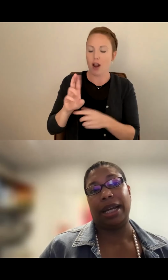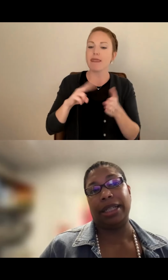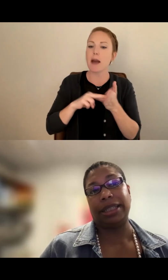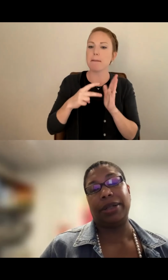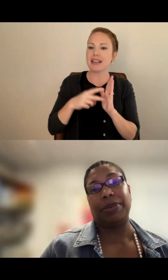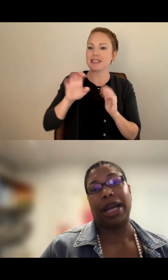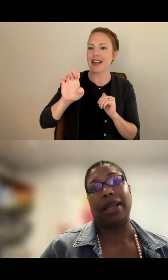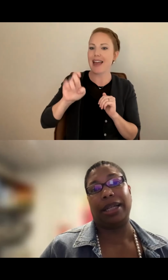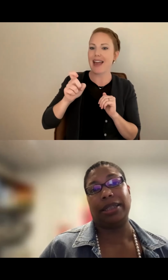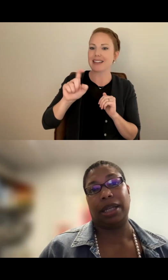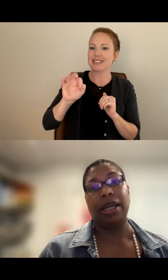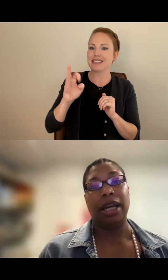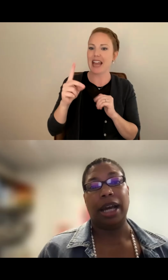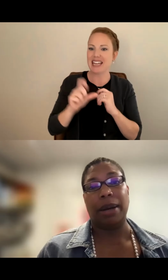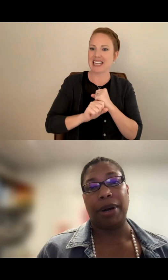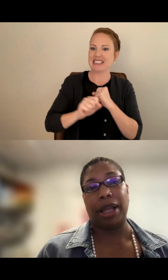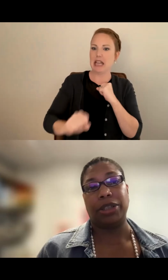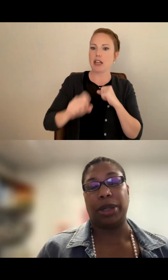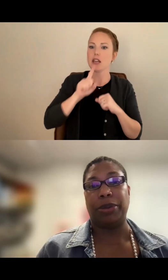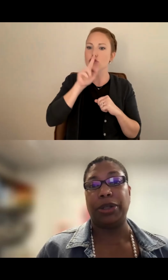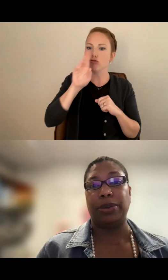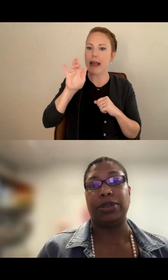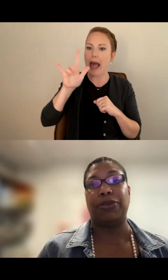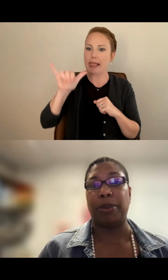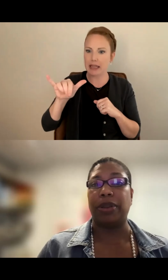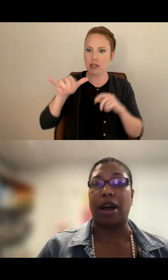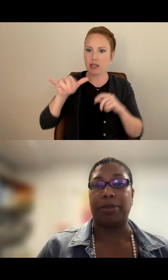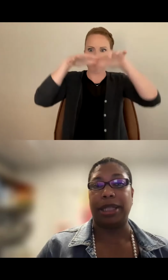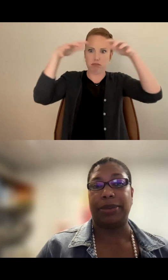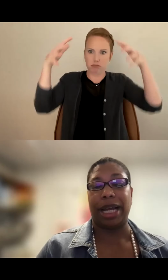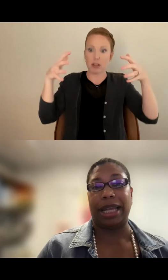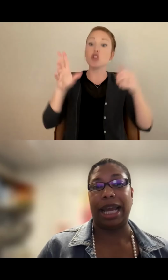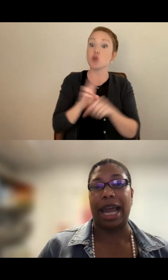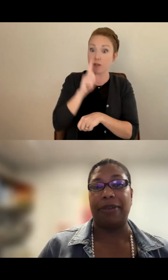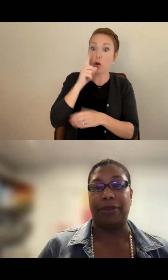and extended reality is an umbrella term used for both augmented reality and